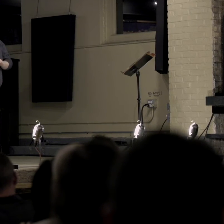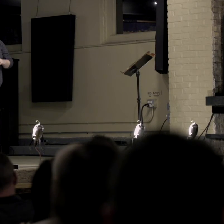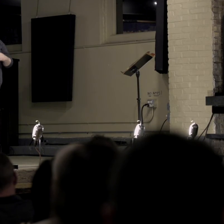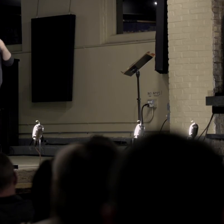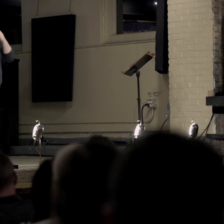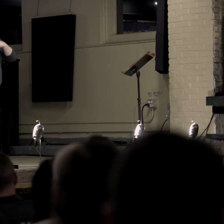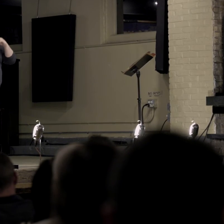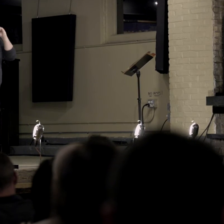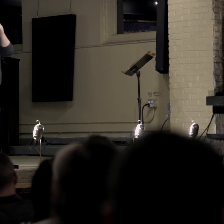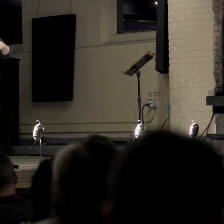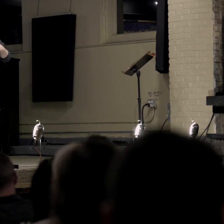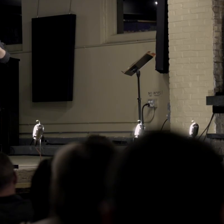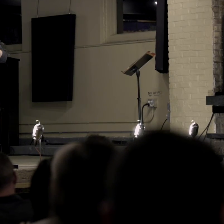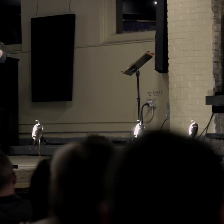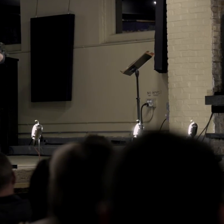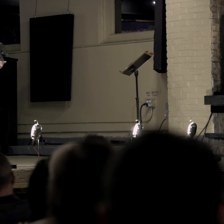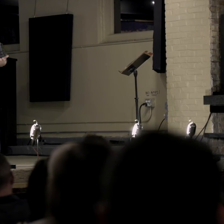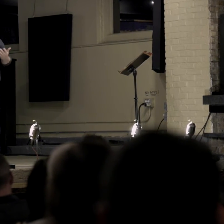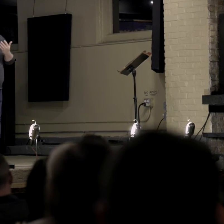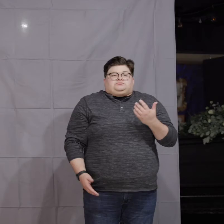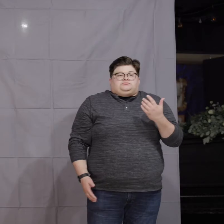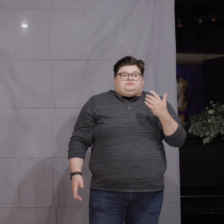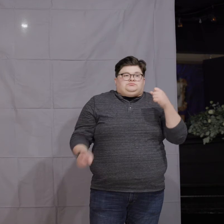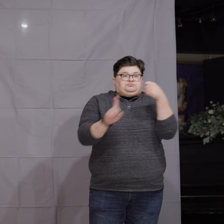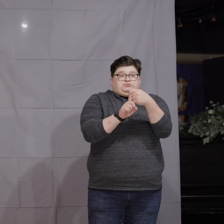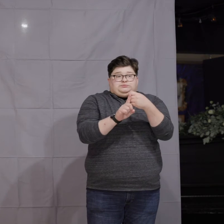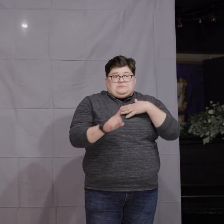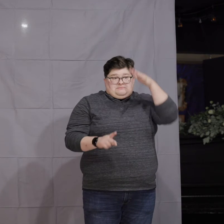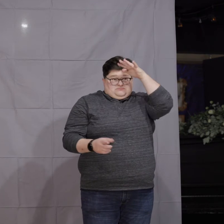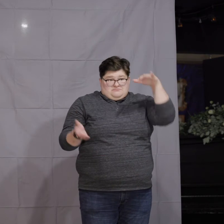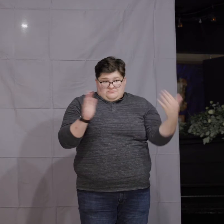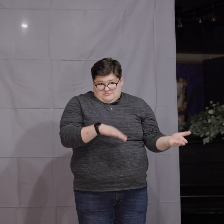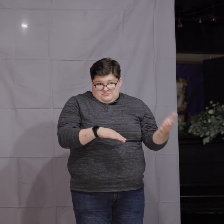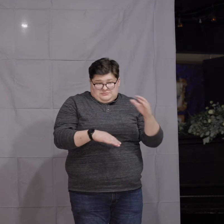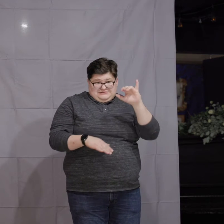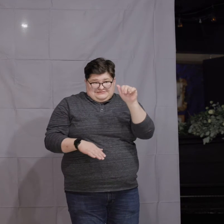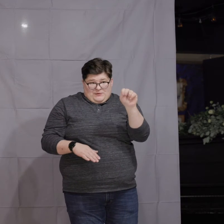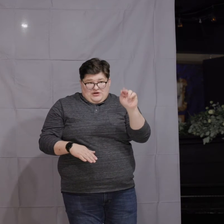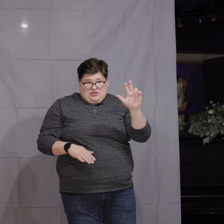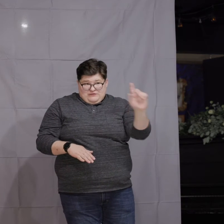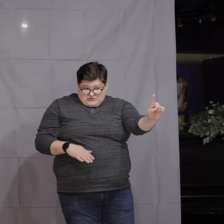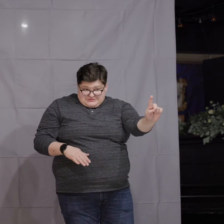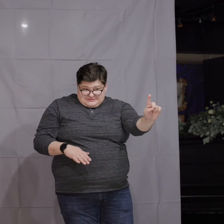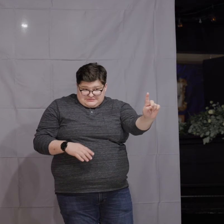of the signs I really didn't give much thought to. Then, about a month later, on that exact day, January 31st, my dad suddenly died,